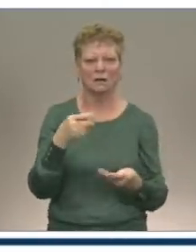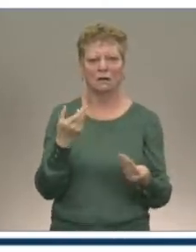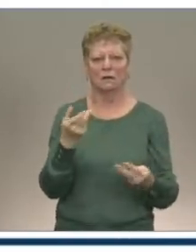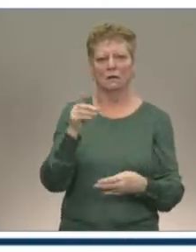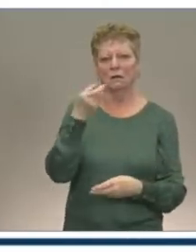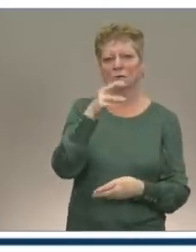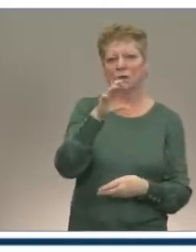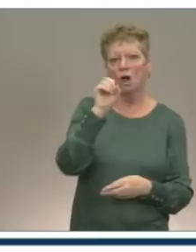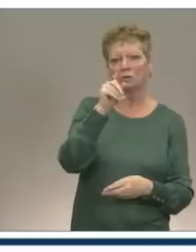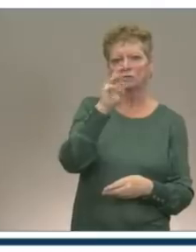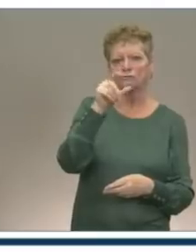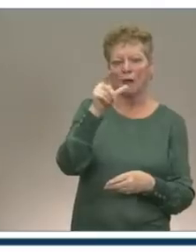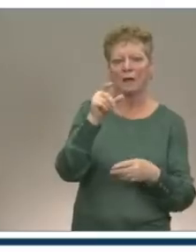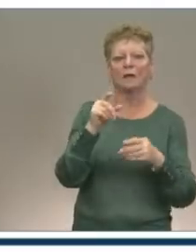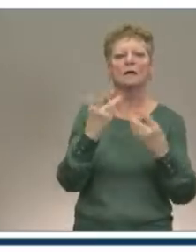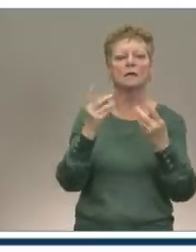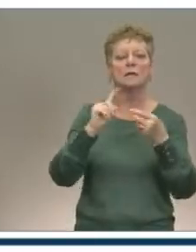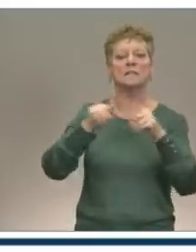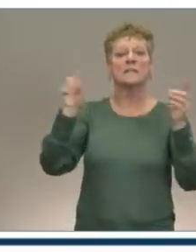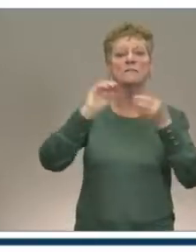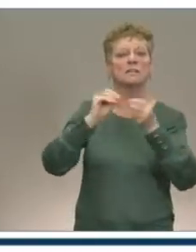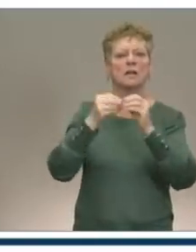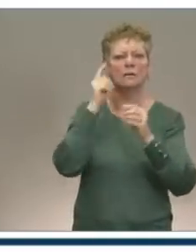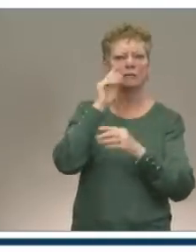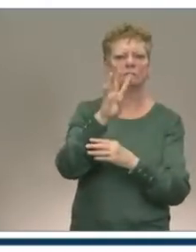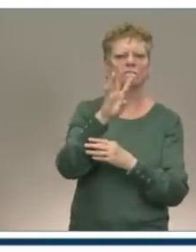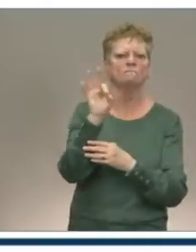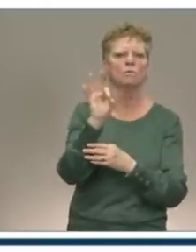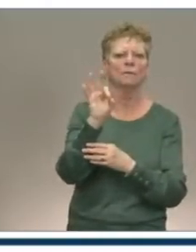case difference so that there was just some auditing right and cleaning up some of the numbers